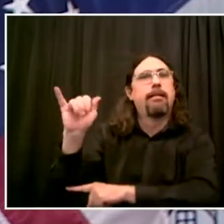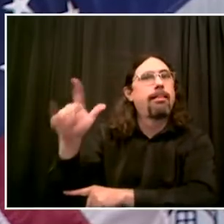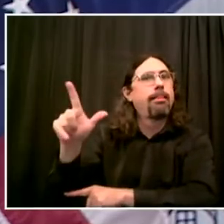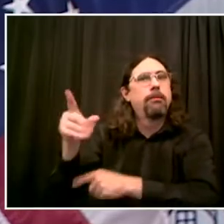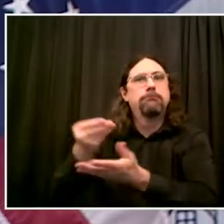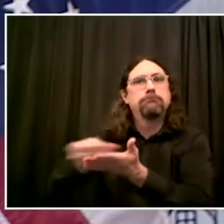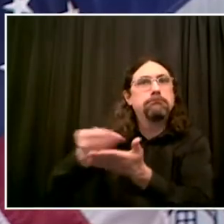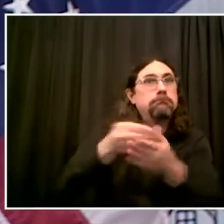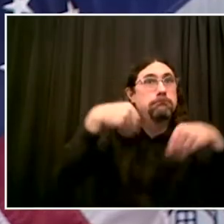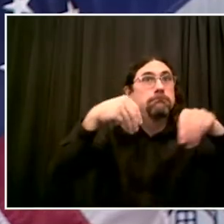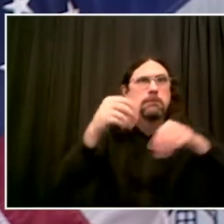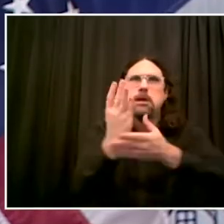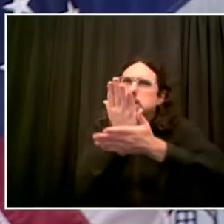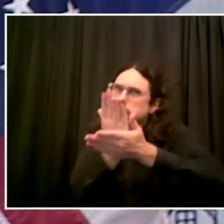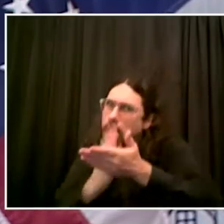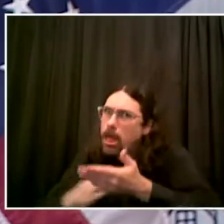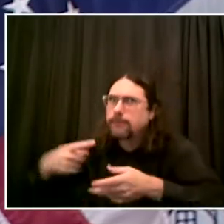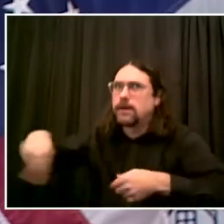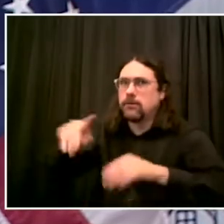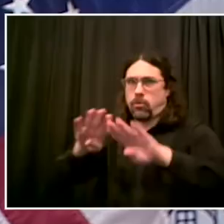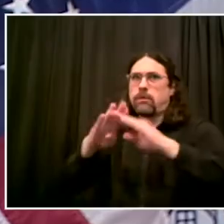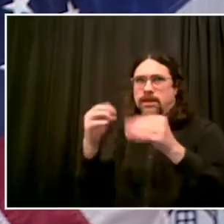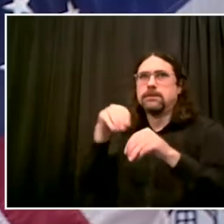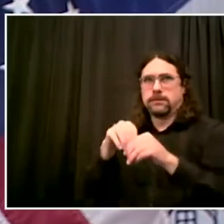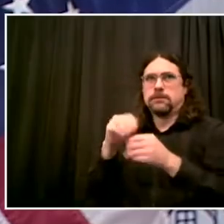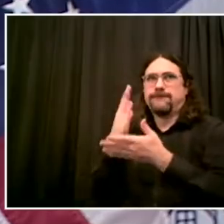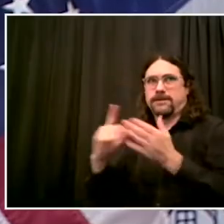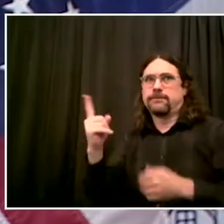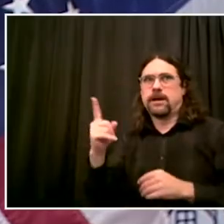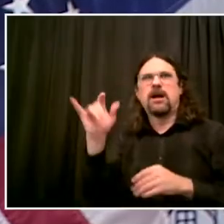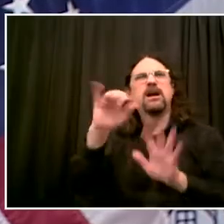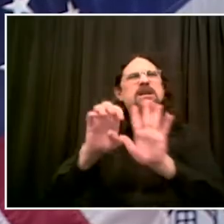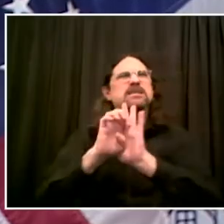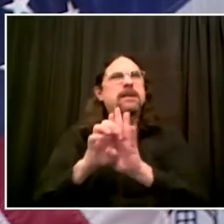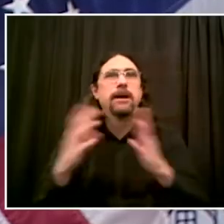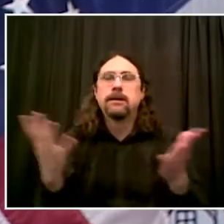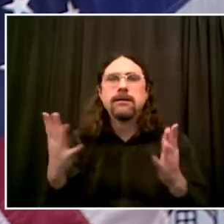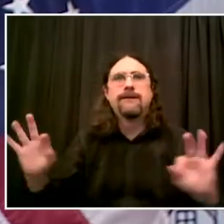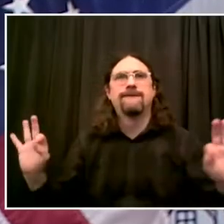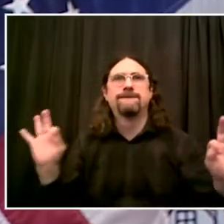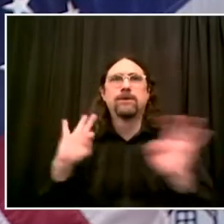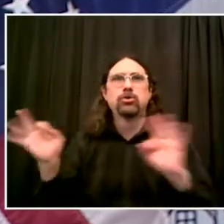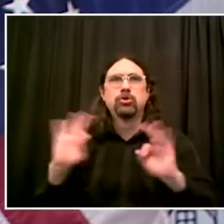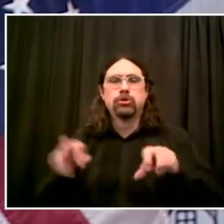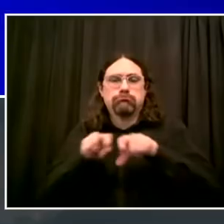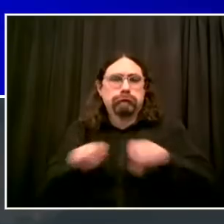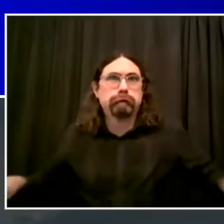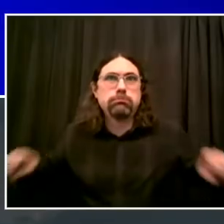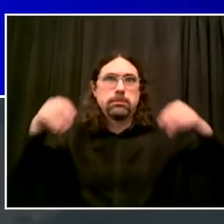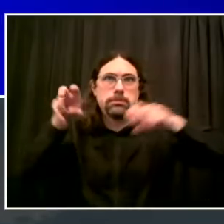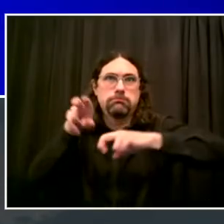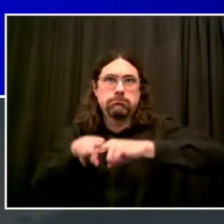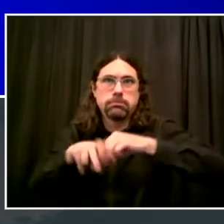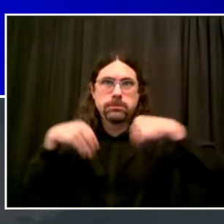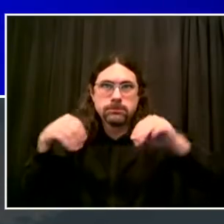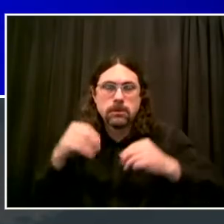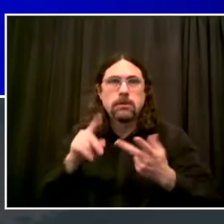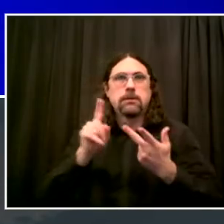ESSENTIAL CATEGORY. AND THERE WE ARE TALKING ABOUT A WHOLE RANGE OF OTHESR S TORE LE IKOFFICE SUPPLY STORES,